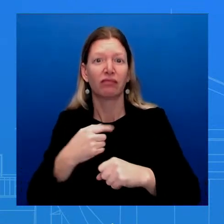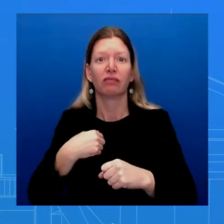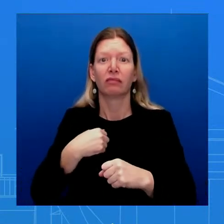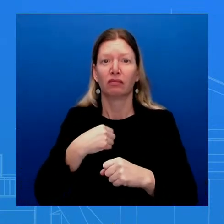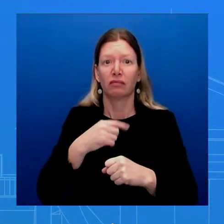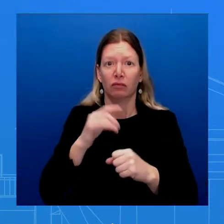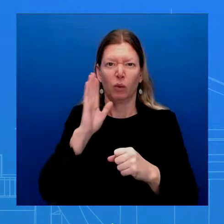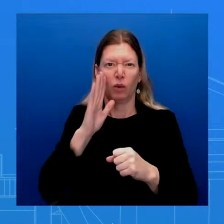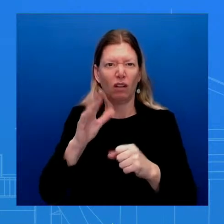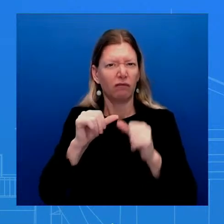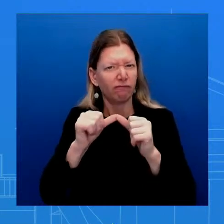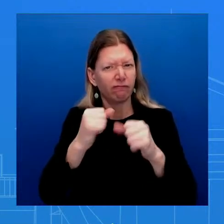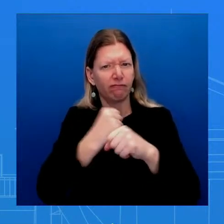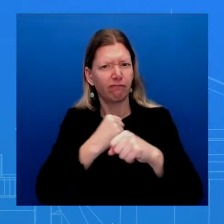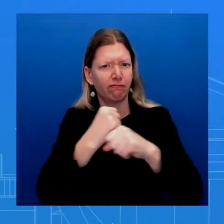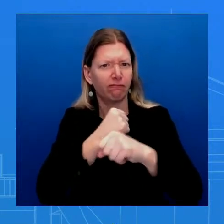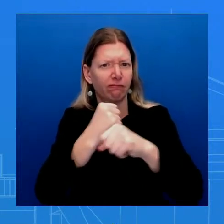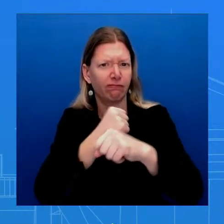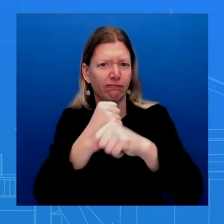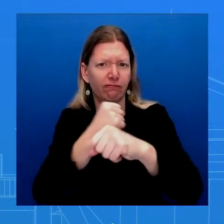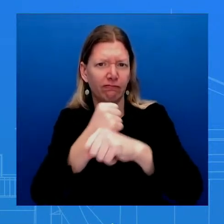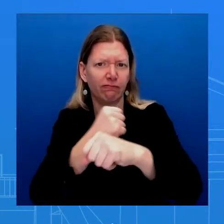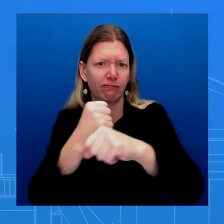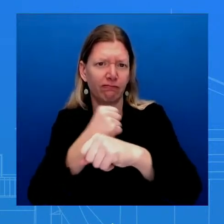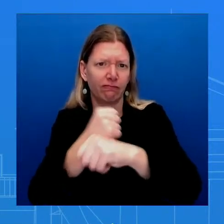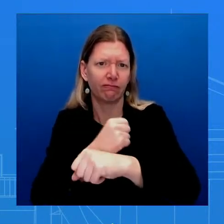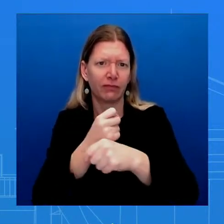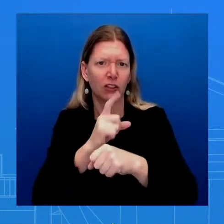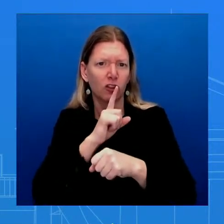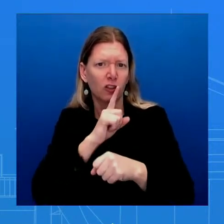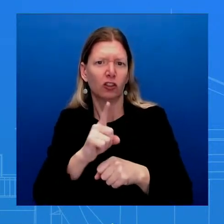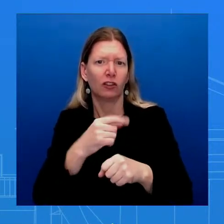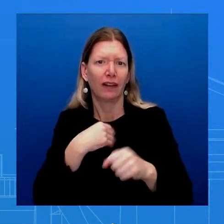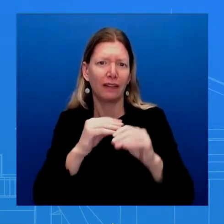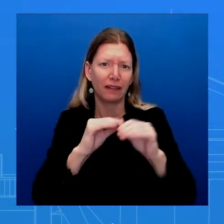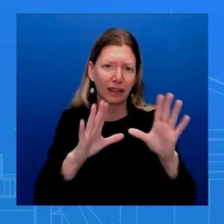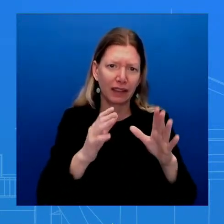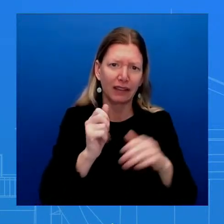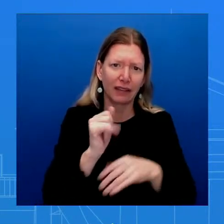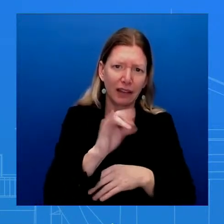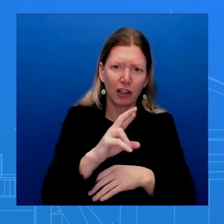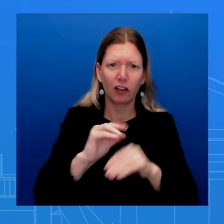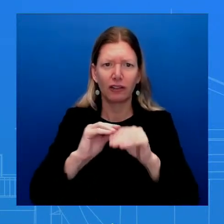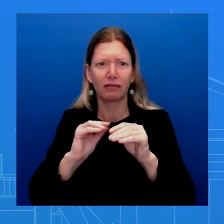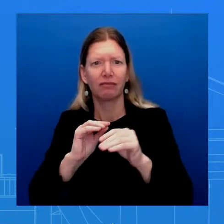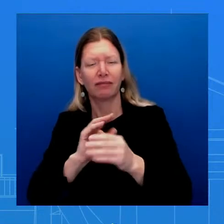his climate ambition actions in the forefront. I just don't have any travel updates to announce at this time. Go ahead, Steve.